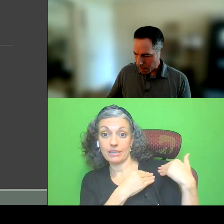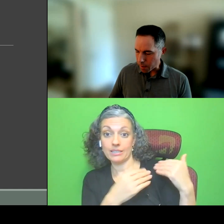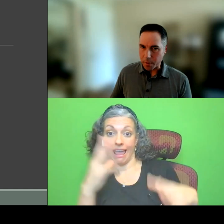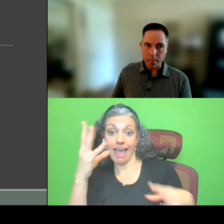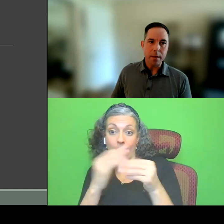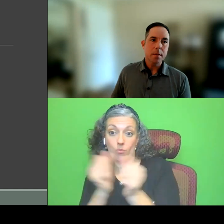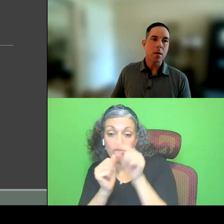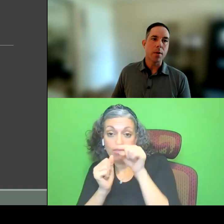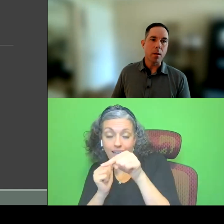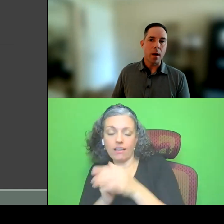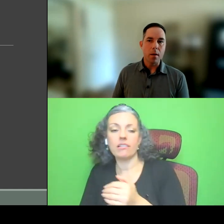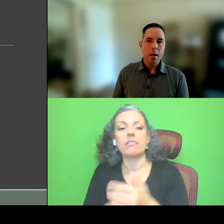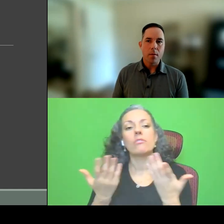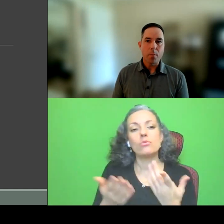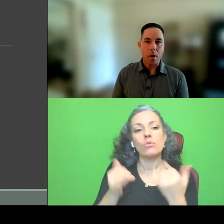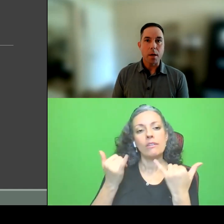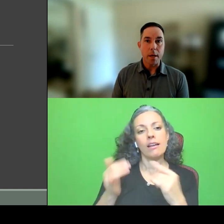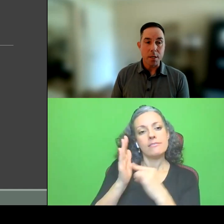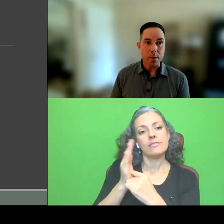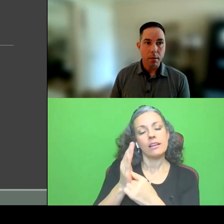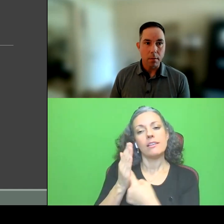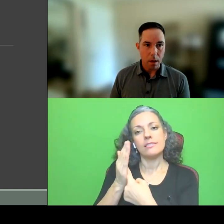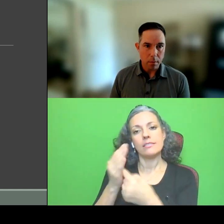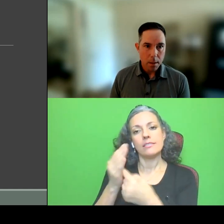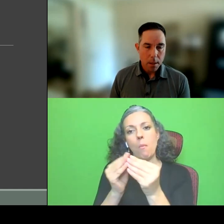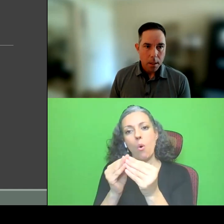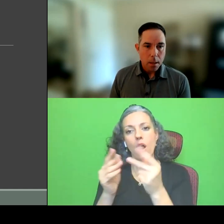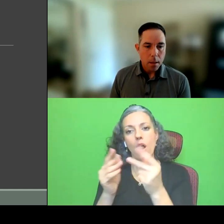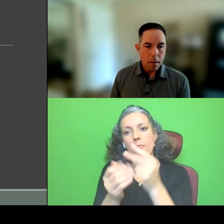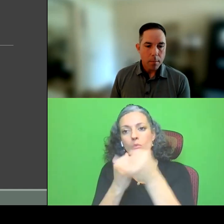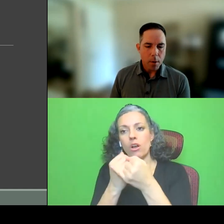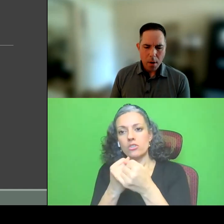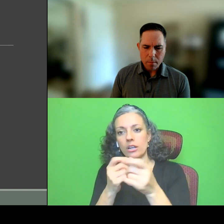So let's scale it up a little bit and talk a little bit about the product management level.